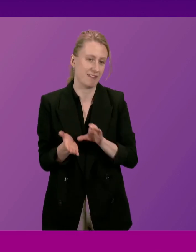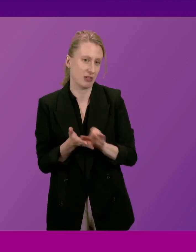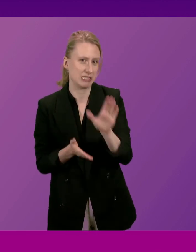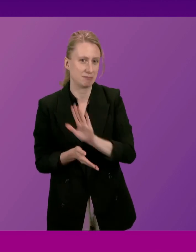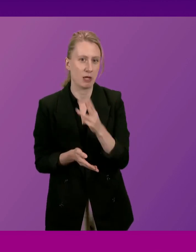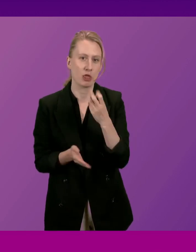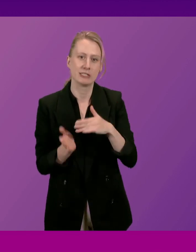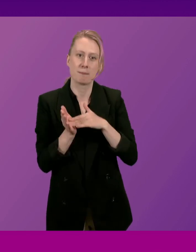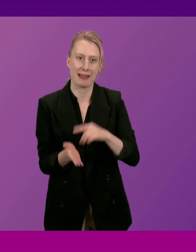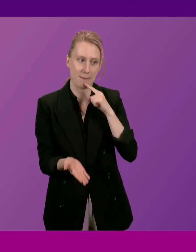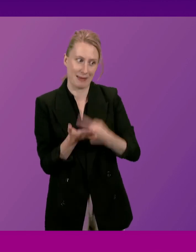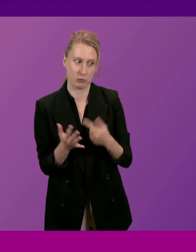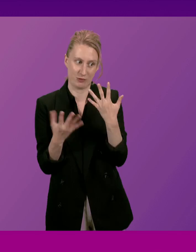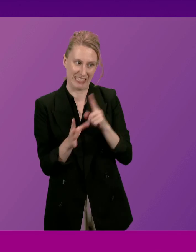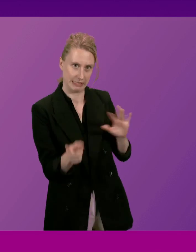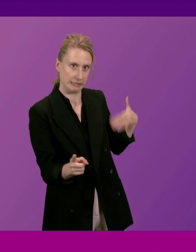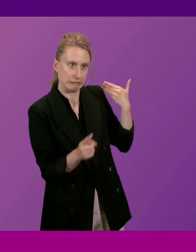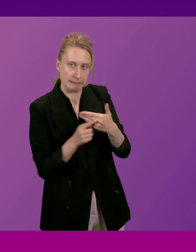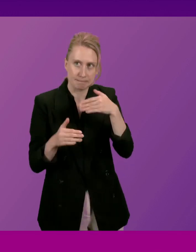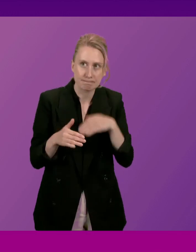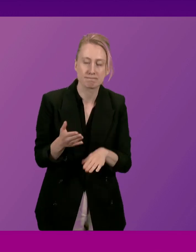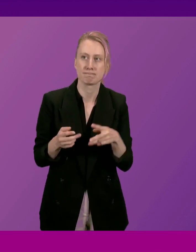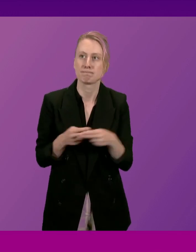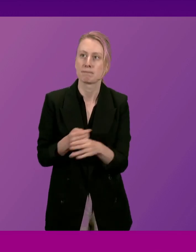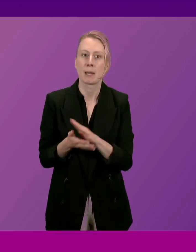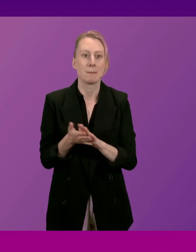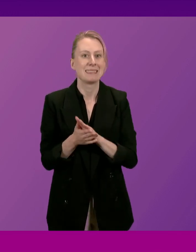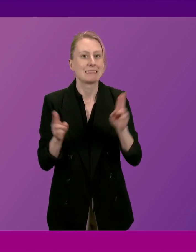over the past decade. That has resulted in fewer places for domestic students and